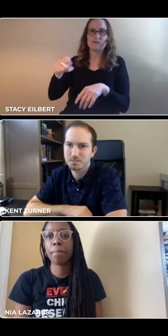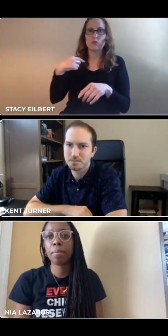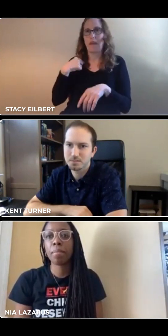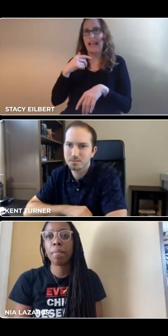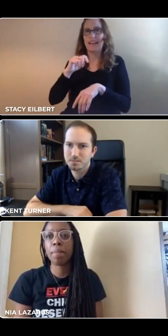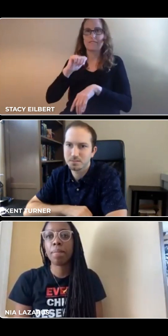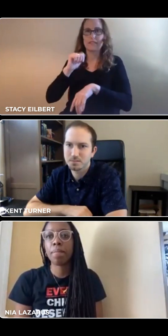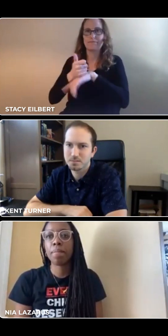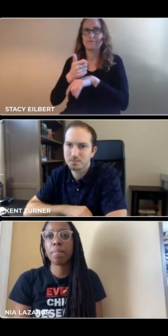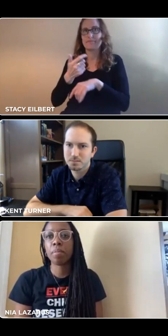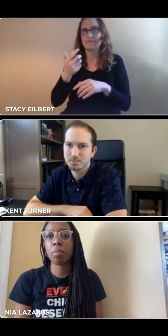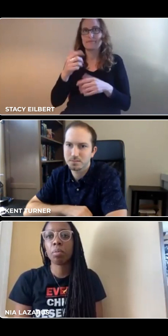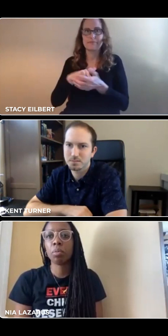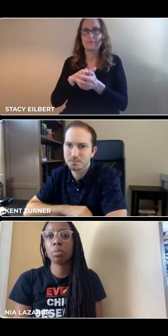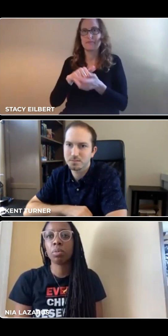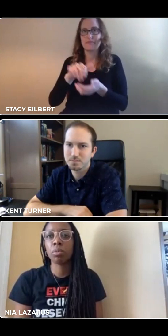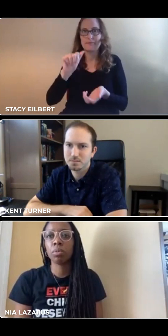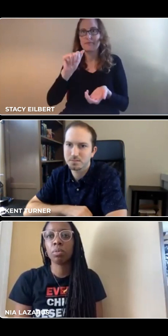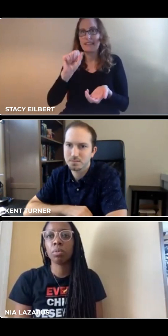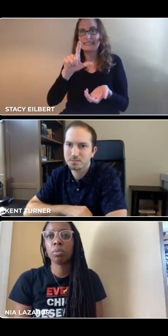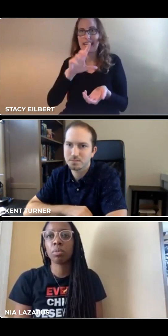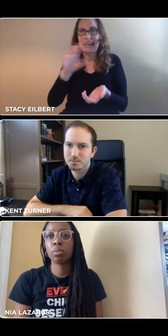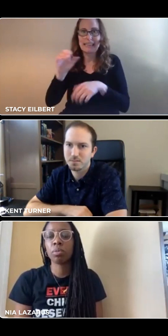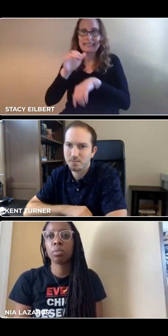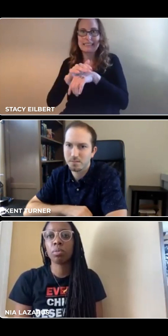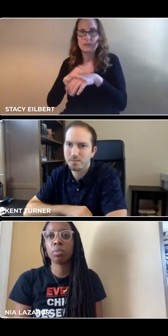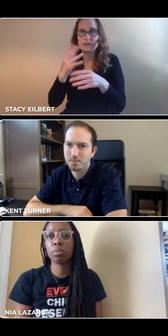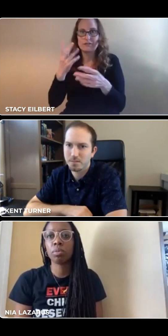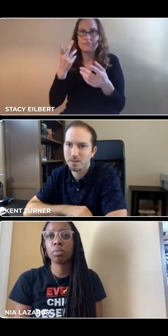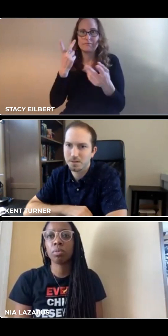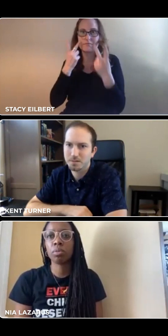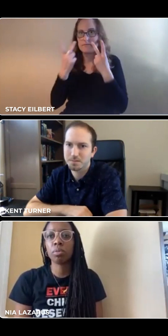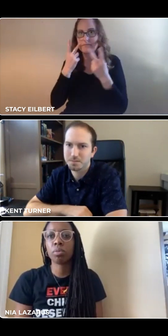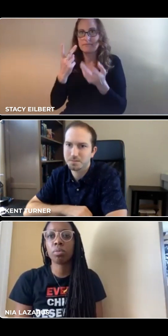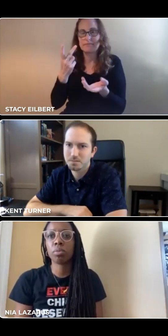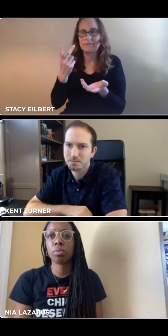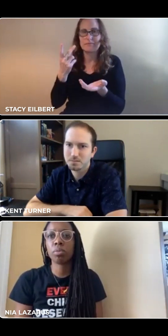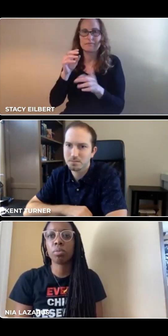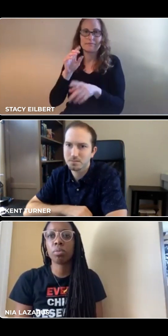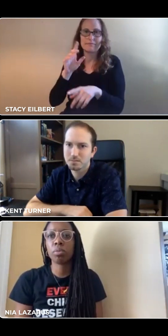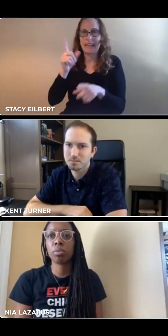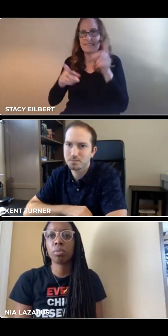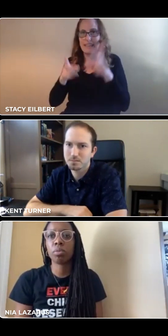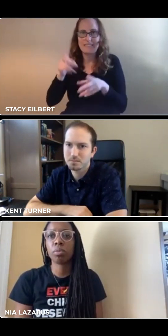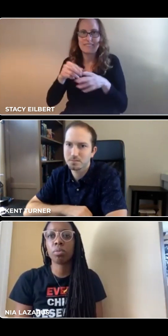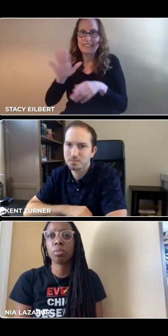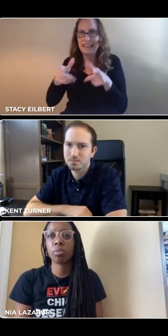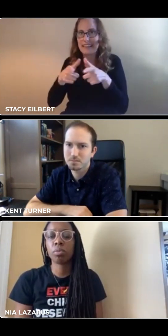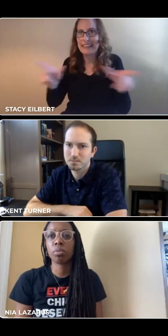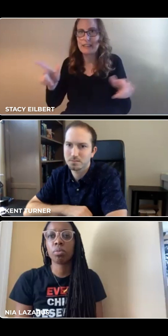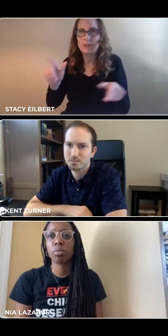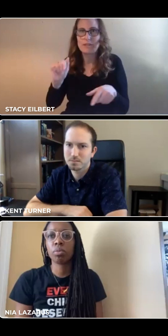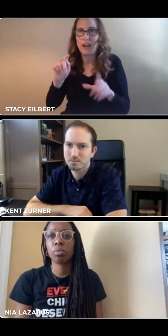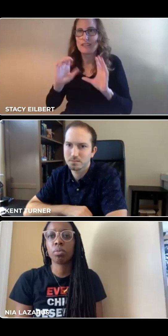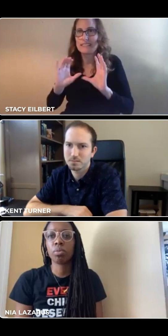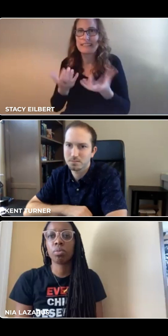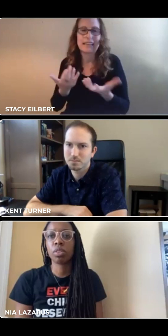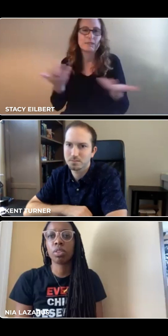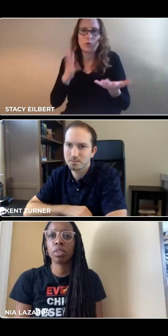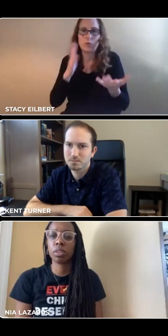For instance, if they have to have set ASL and English exposure,